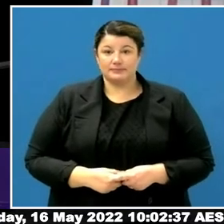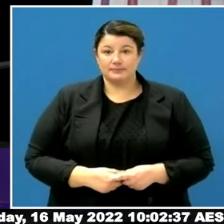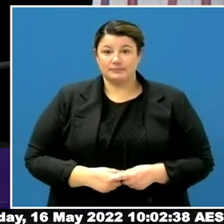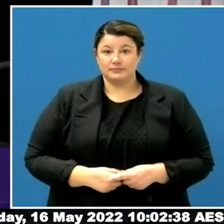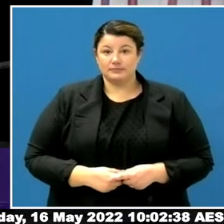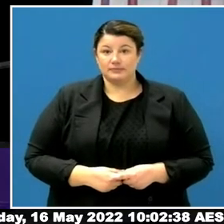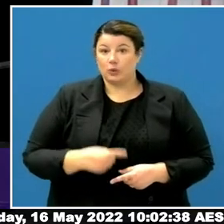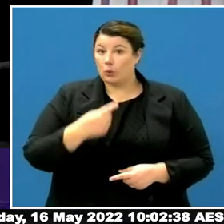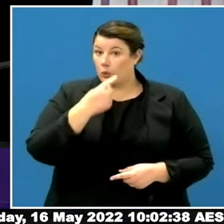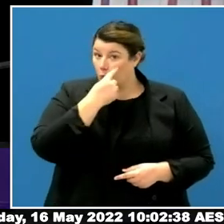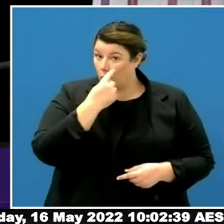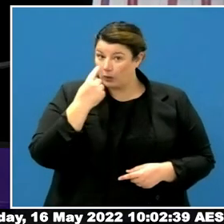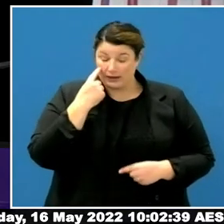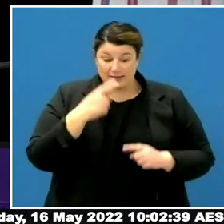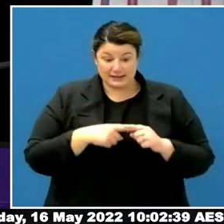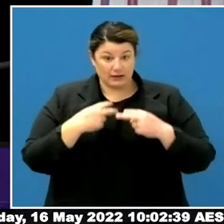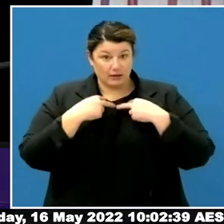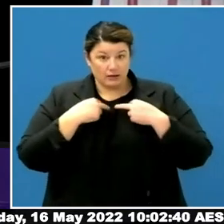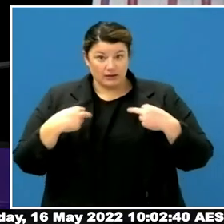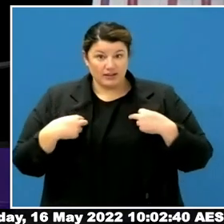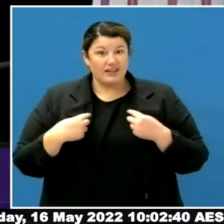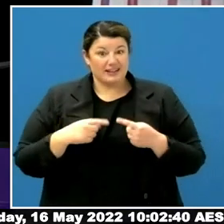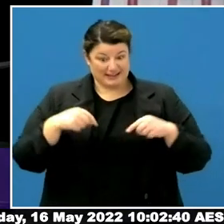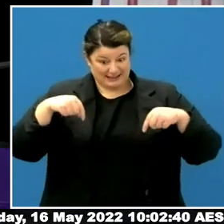Counsel Assisting will also participate in person.